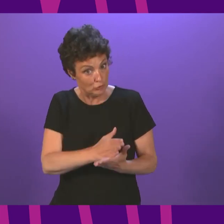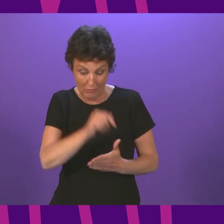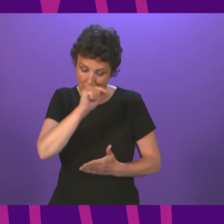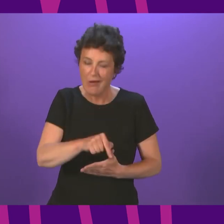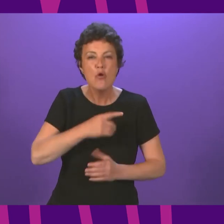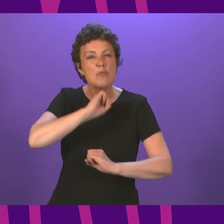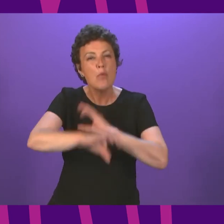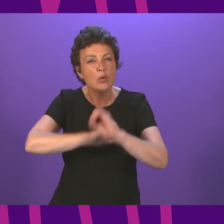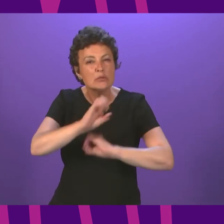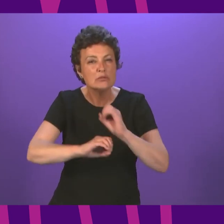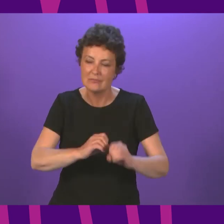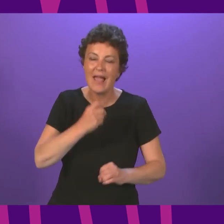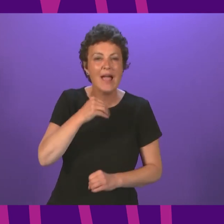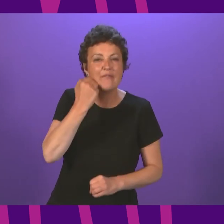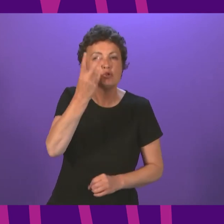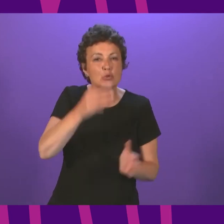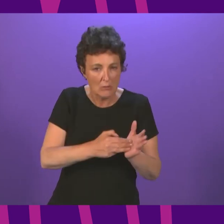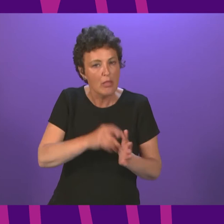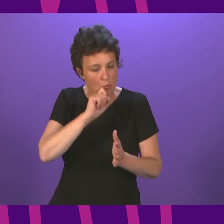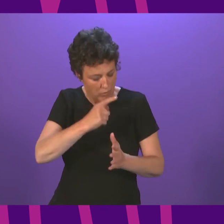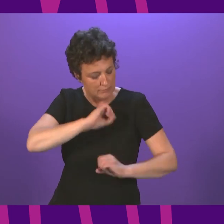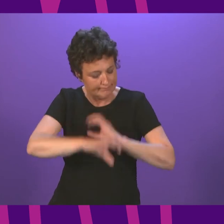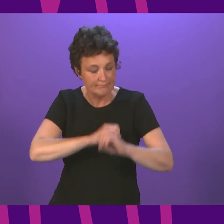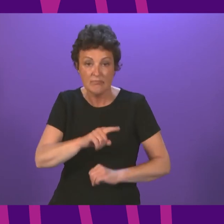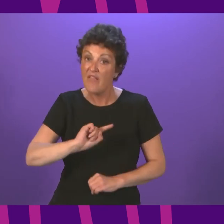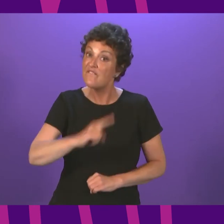were heavily caveated with reference to the progress of the vaccine programme and whether